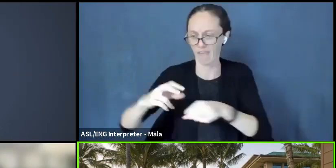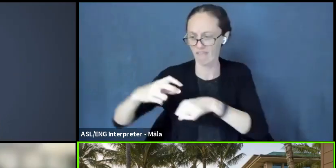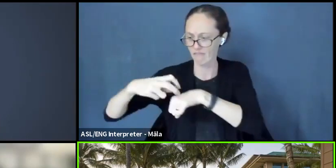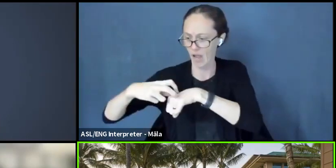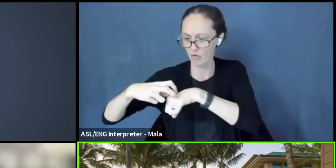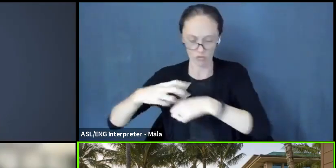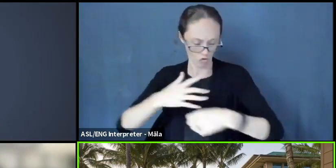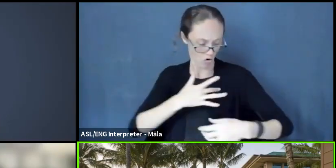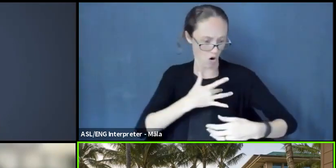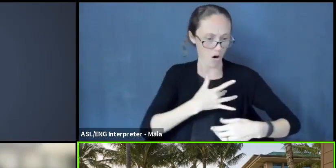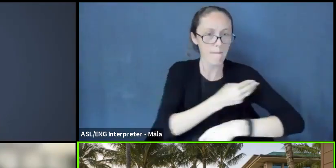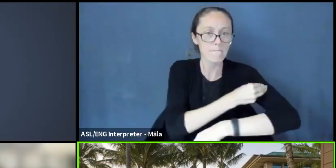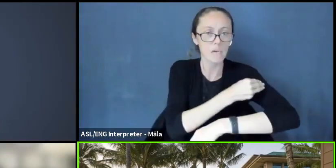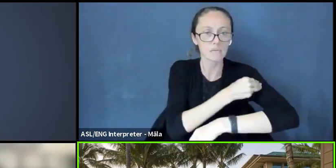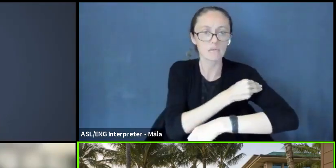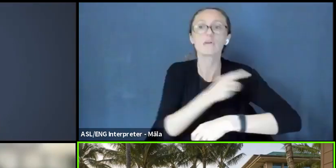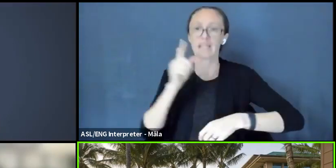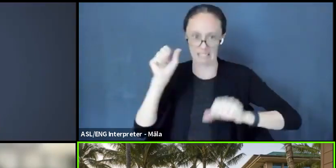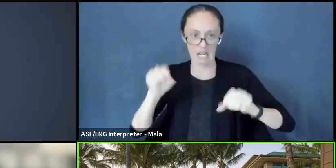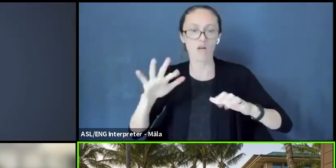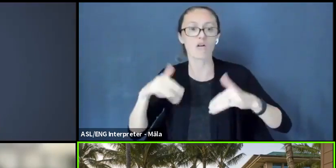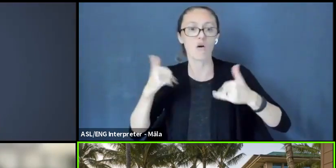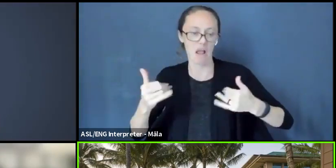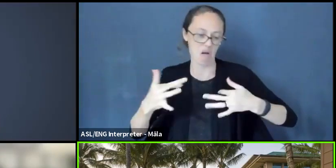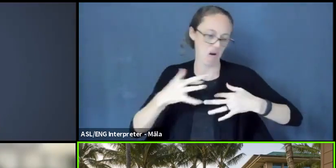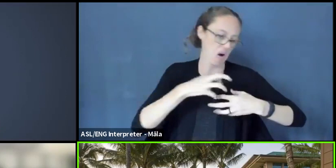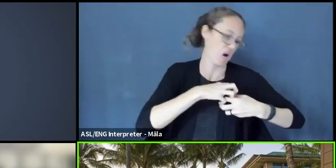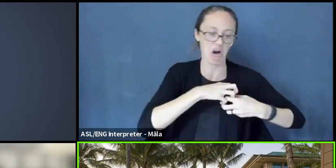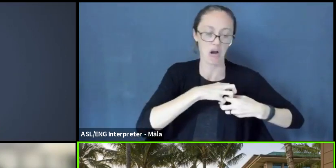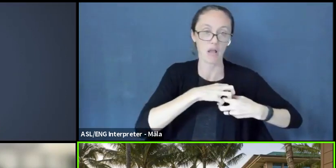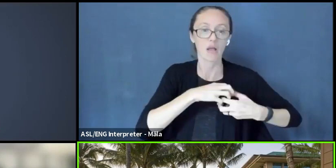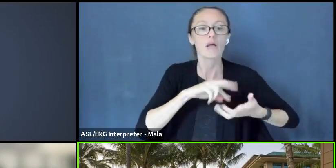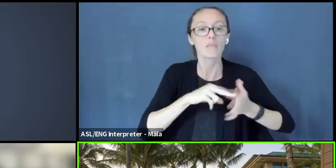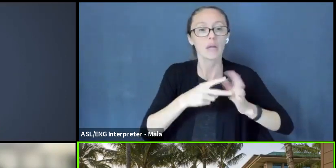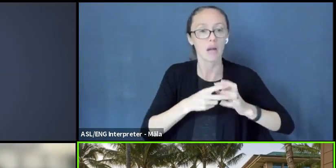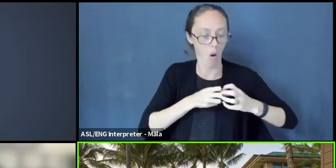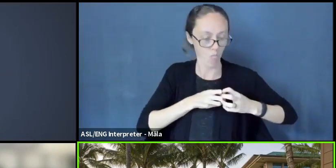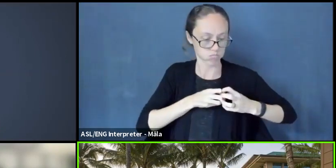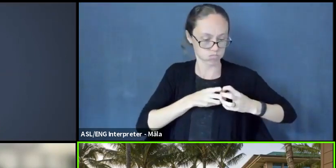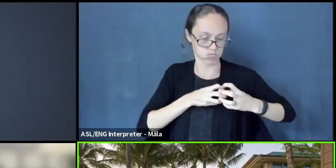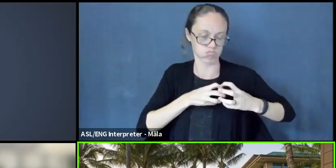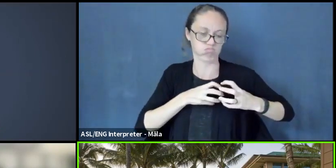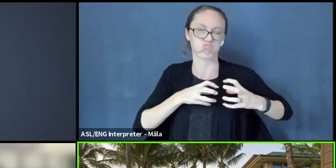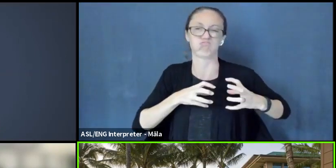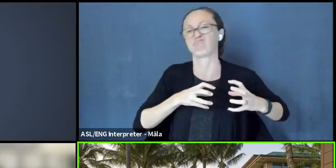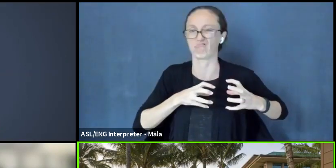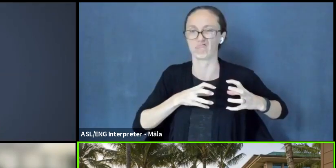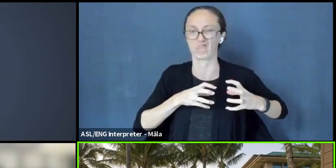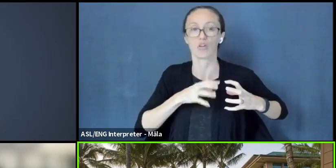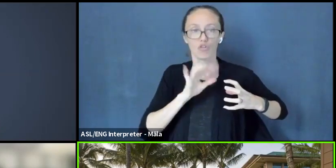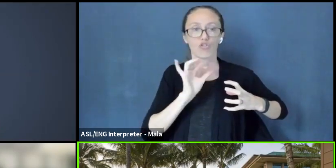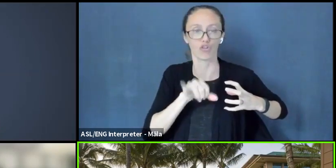Something called myocarditis or inflammation of the heart muscle. Virus attacks the heart muscle.